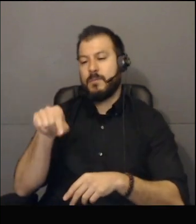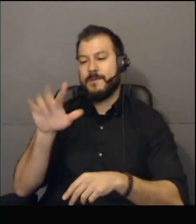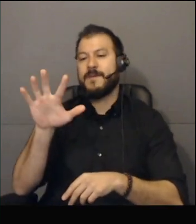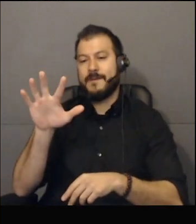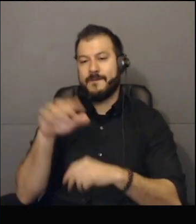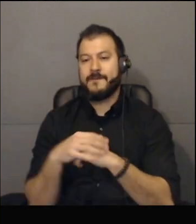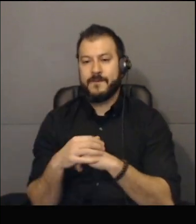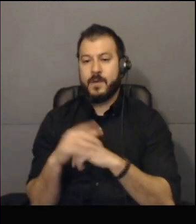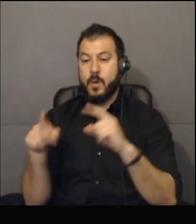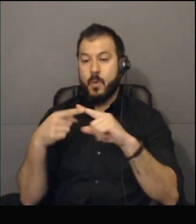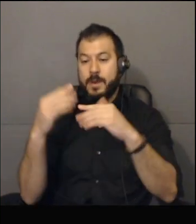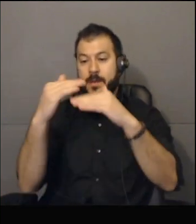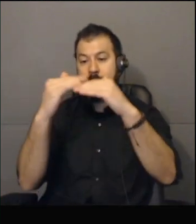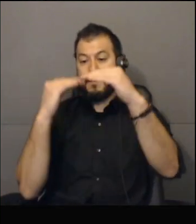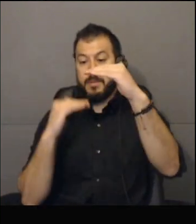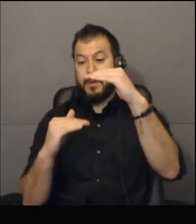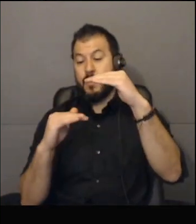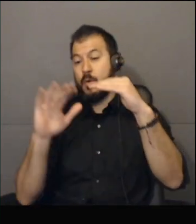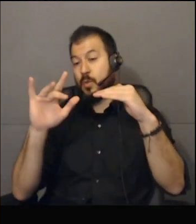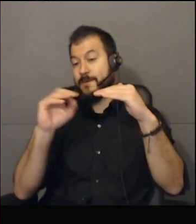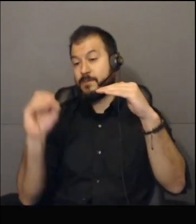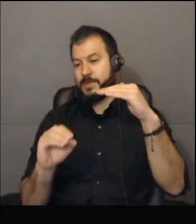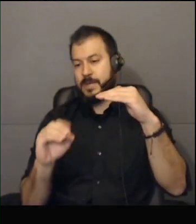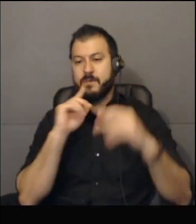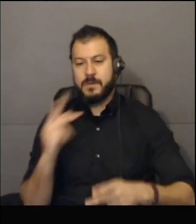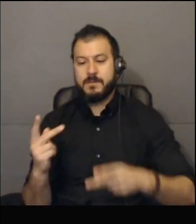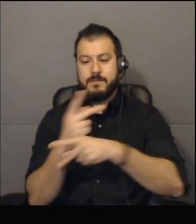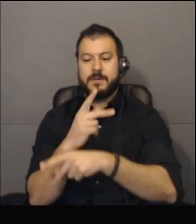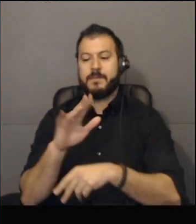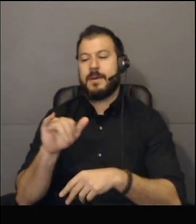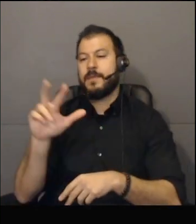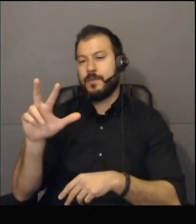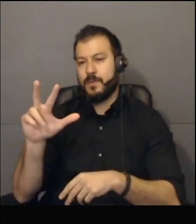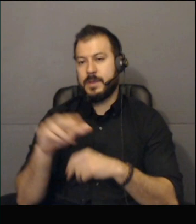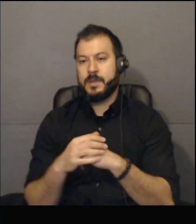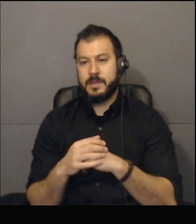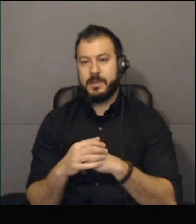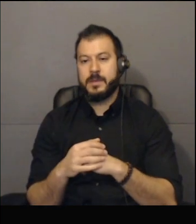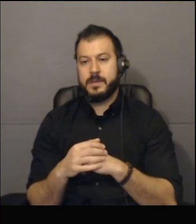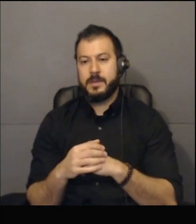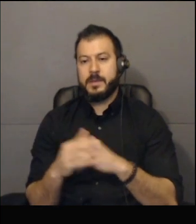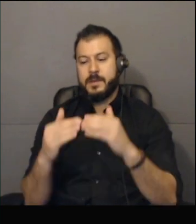it drops below 25 it will boot applied by three and below 5. It will not be multiplied by 4,